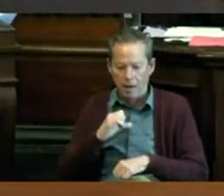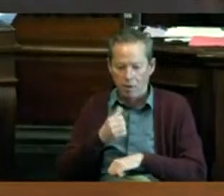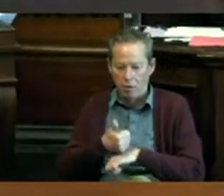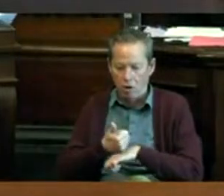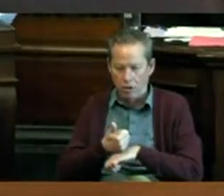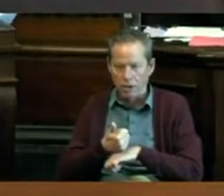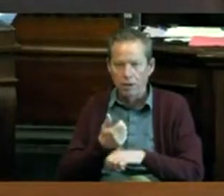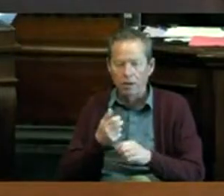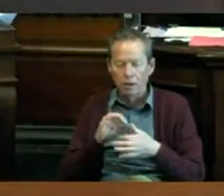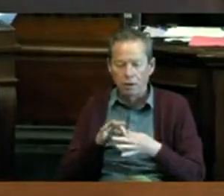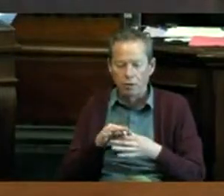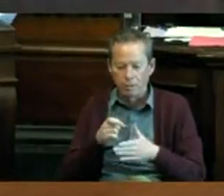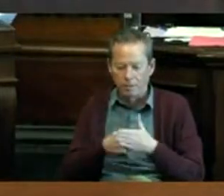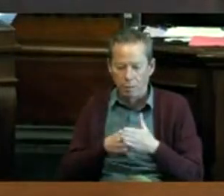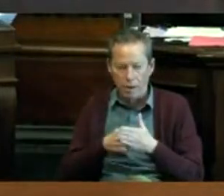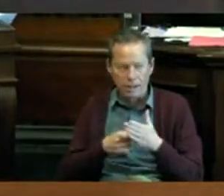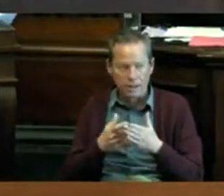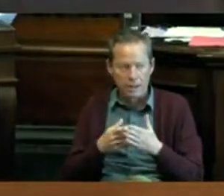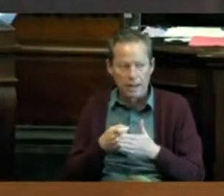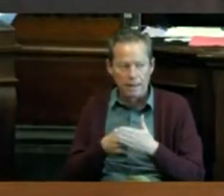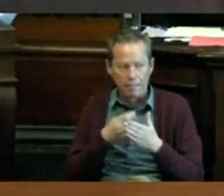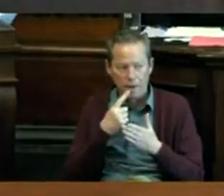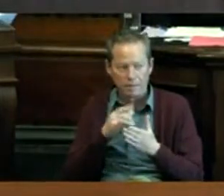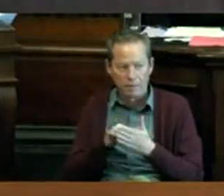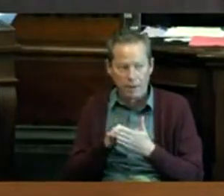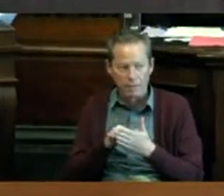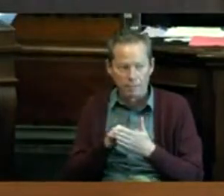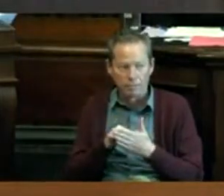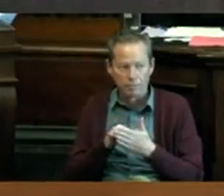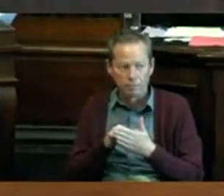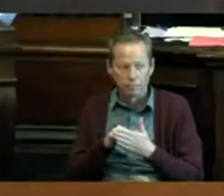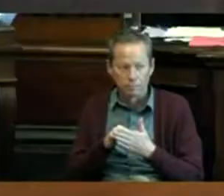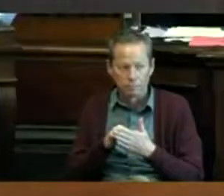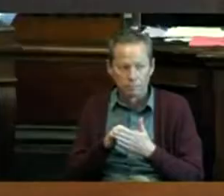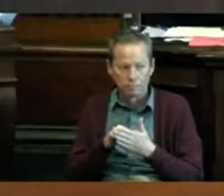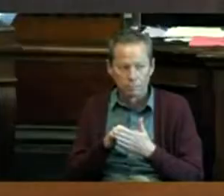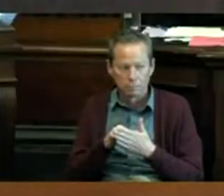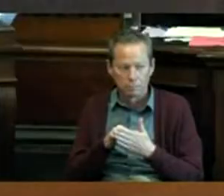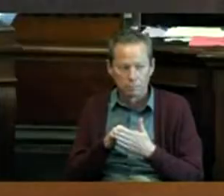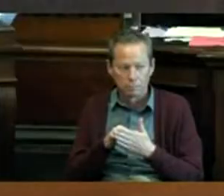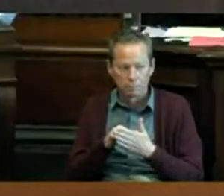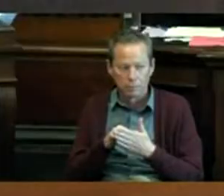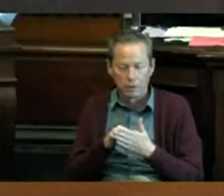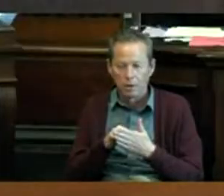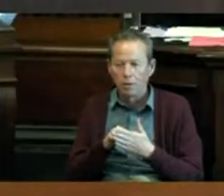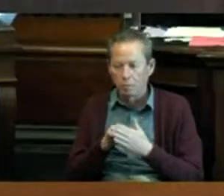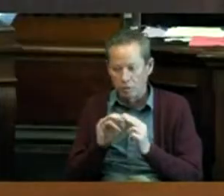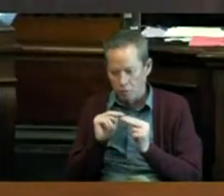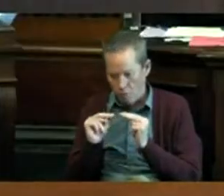surface. But even in that case, we have that locked in in terms